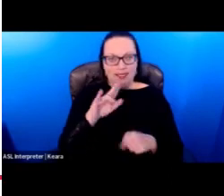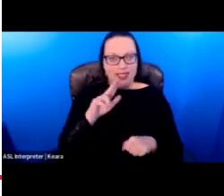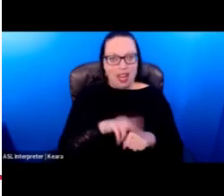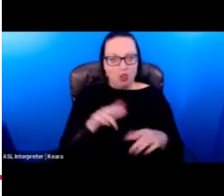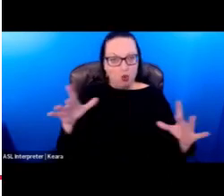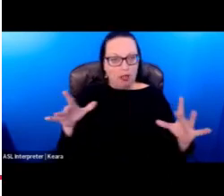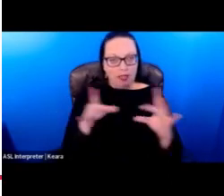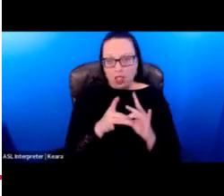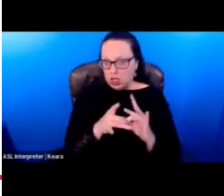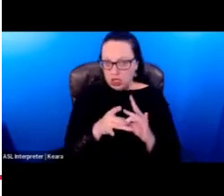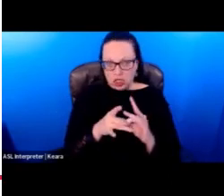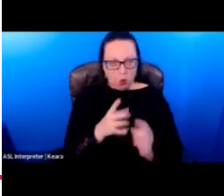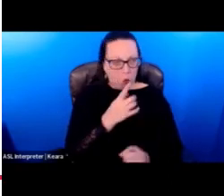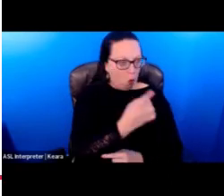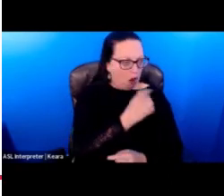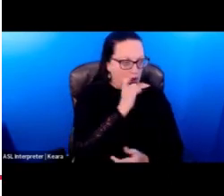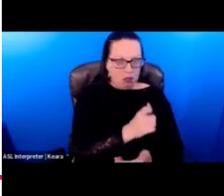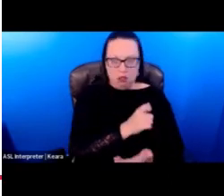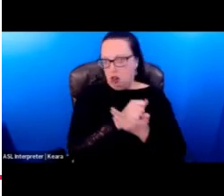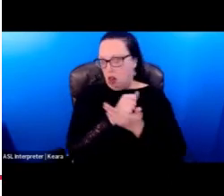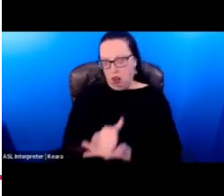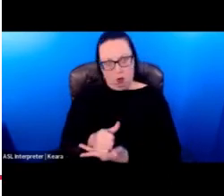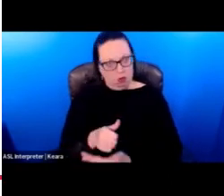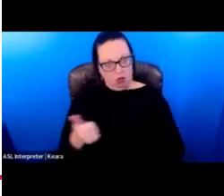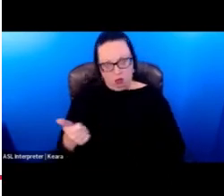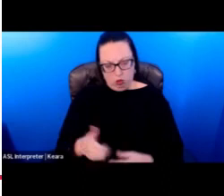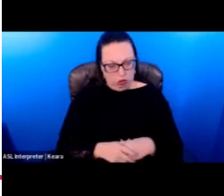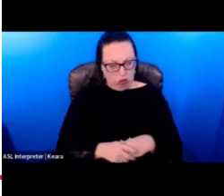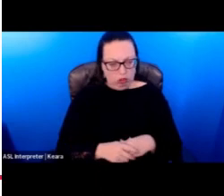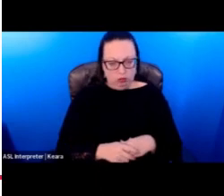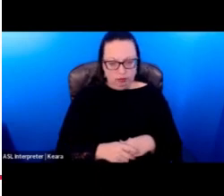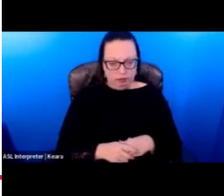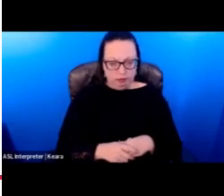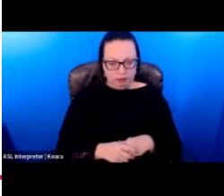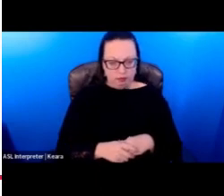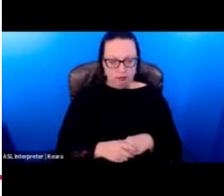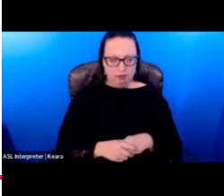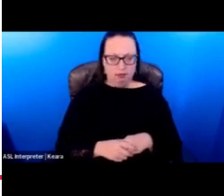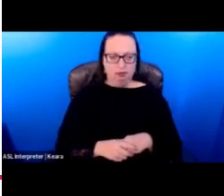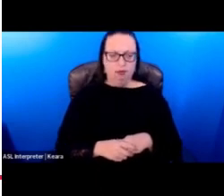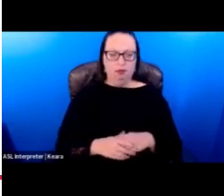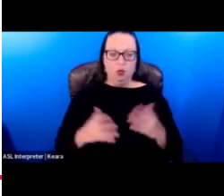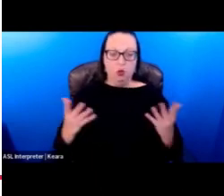one definitely doesn't help the other. So, what has happened since then, is I actually was